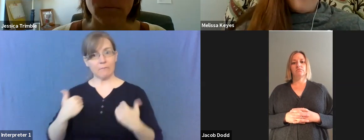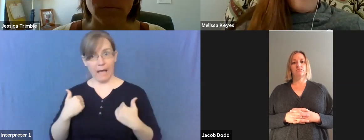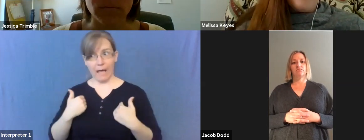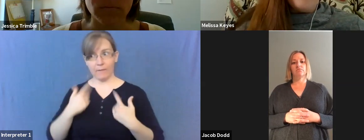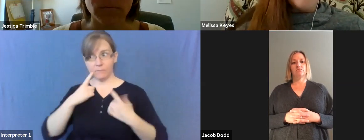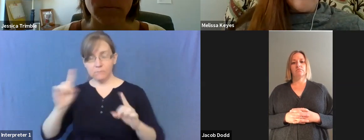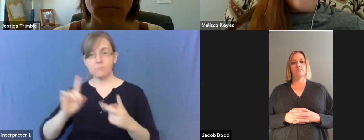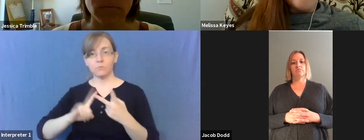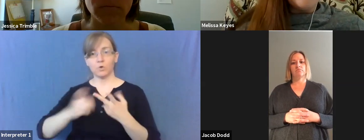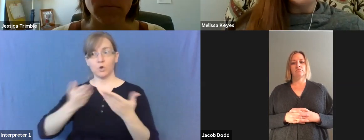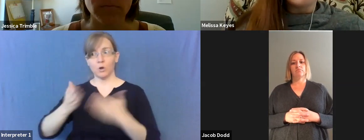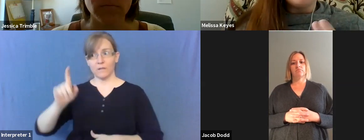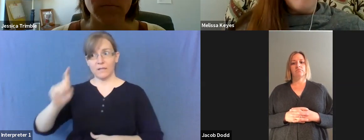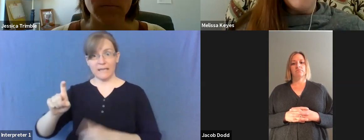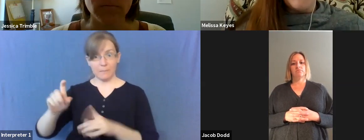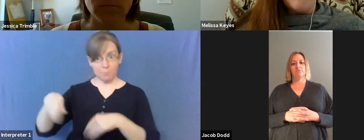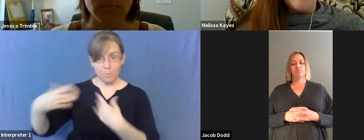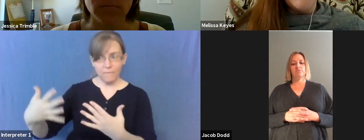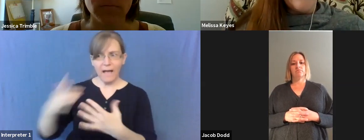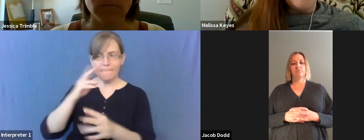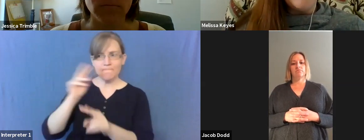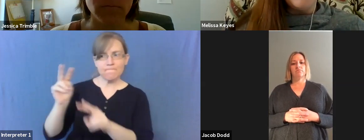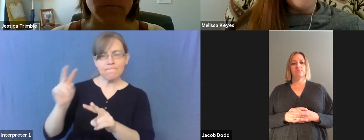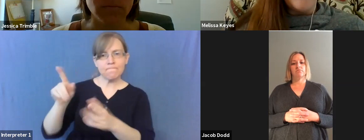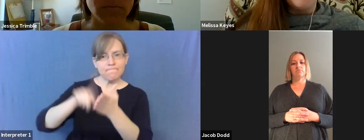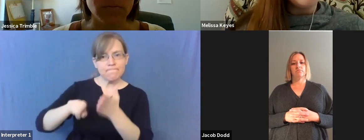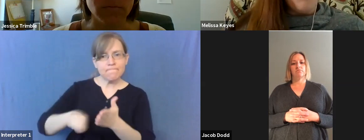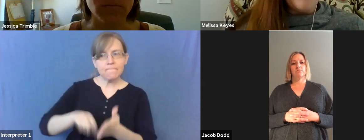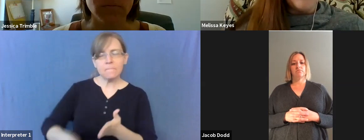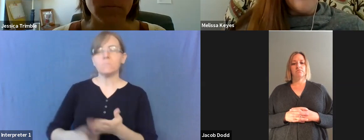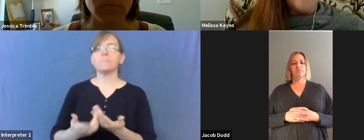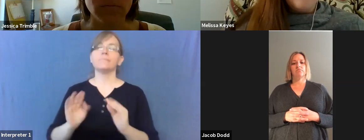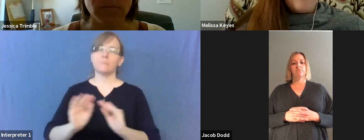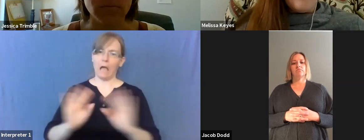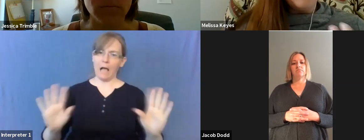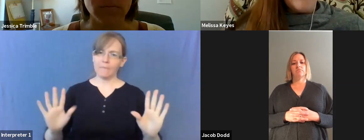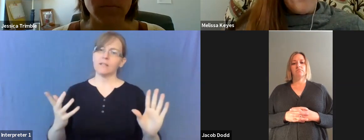Now, obviously, the in person monitoring and investigations has changed somewhat during the shutdown